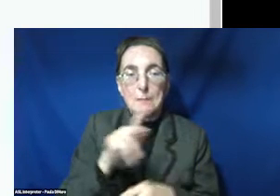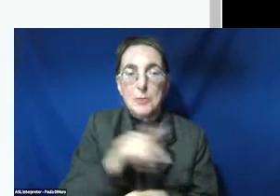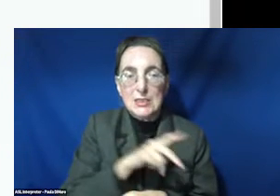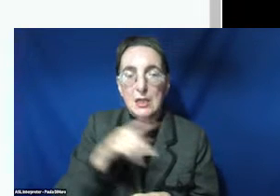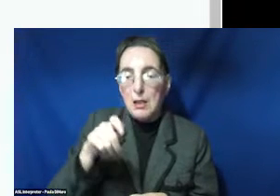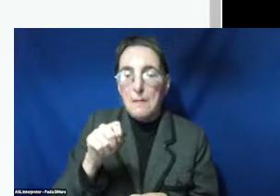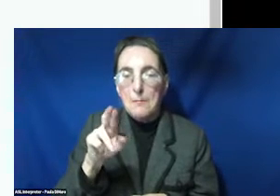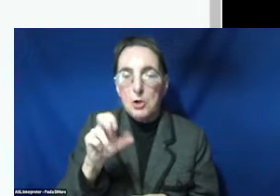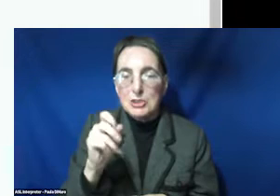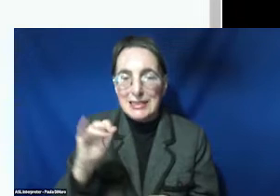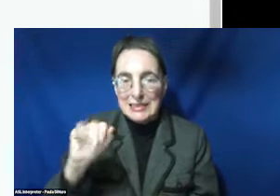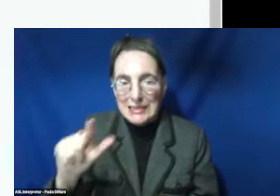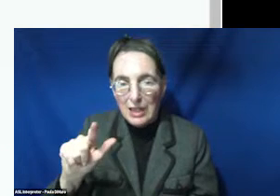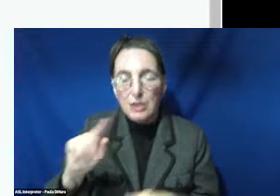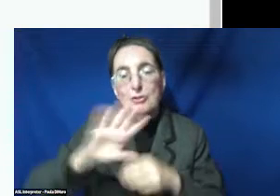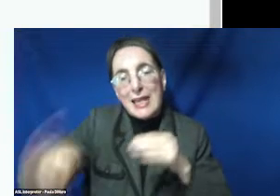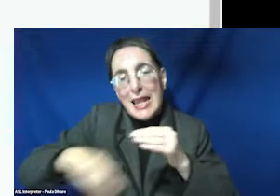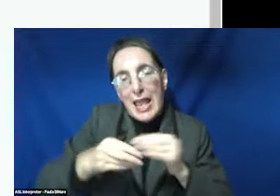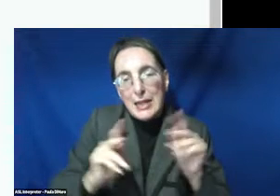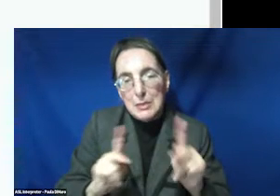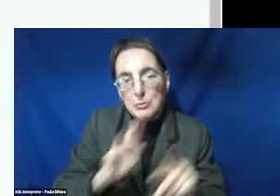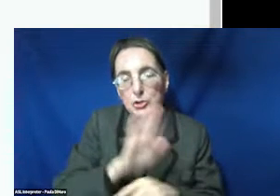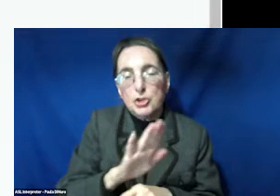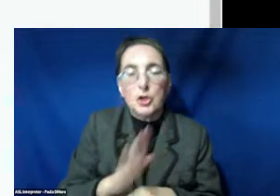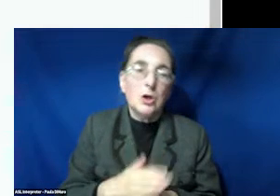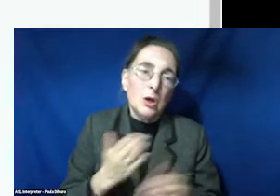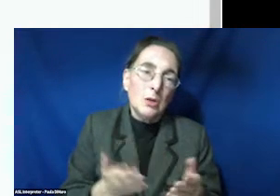So this is where you might add people to your proposal, your co-PIs, your senior personnel,